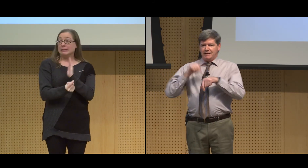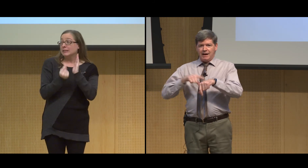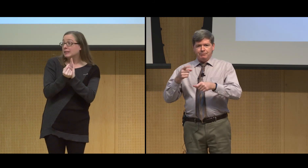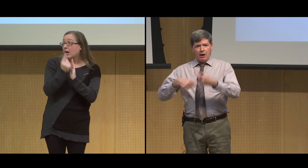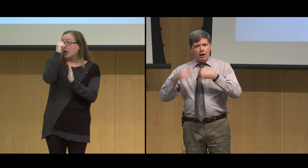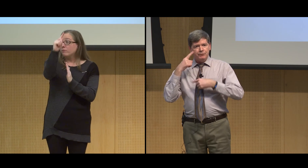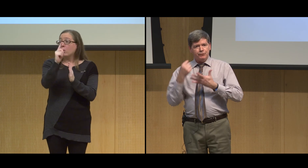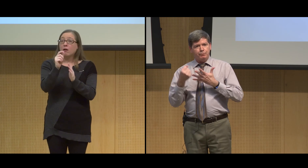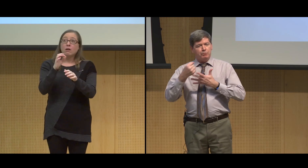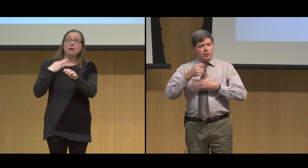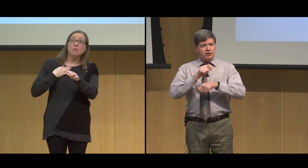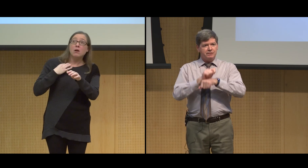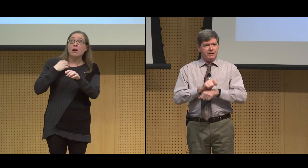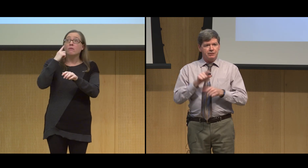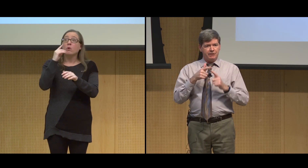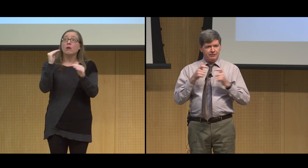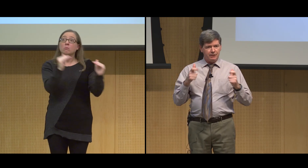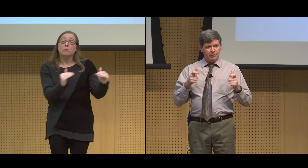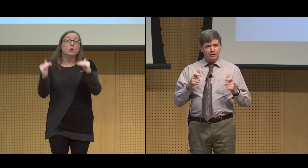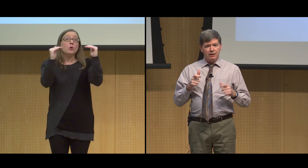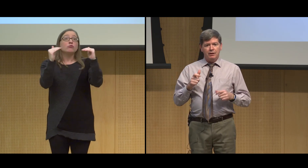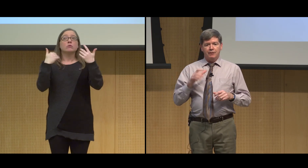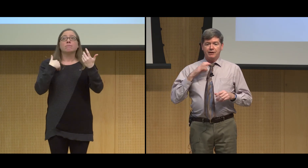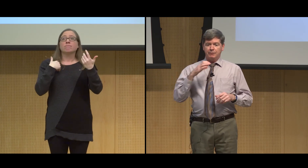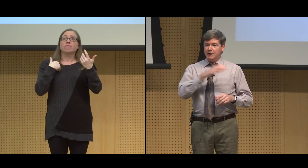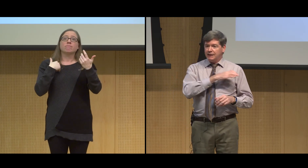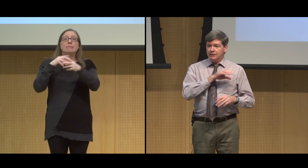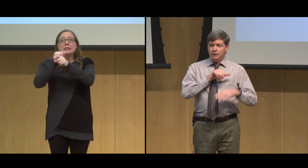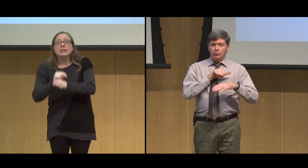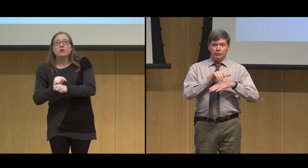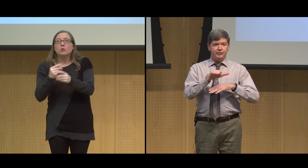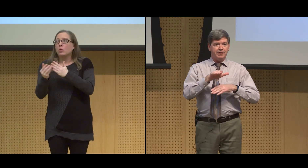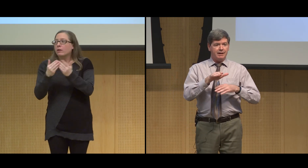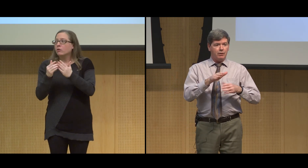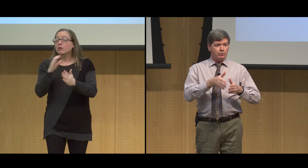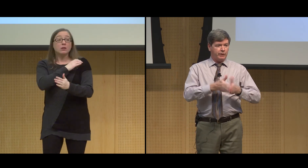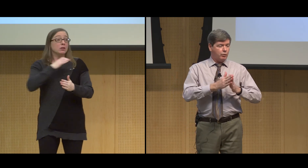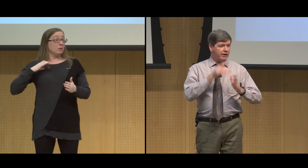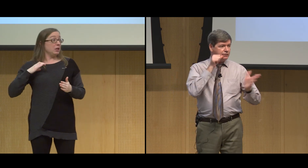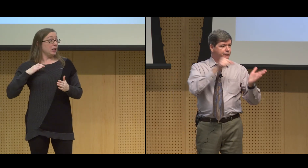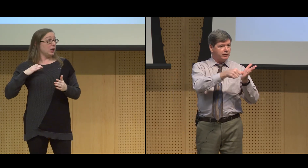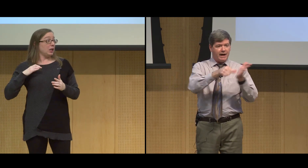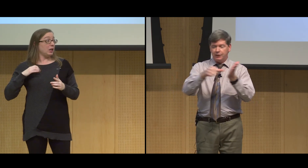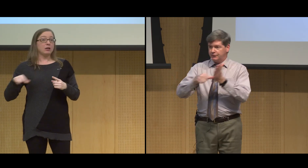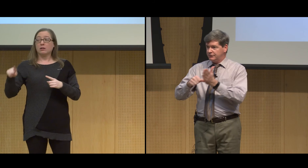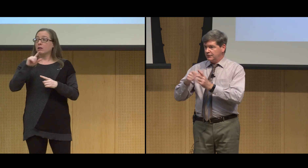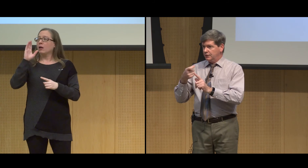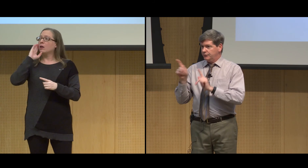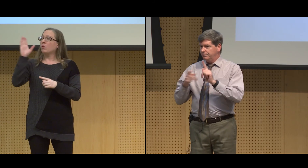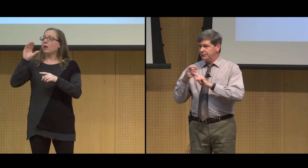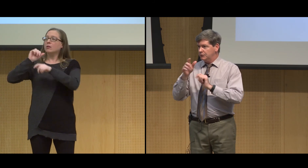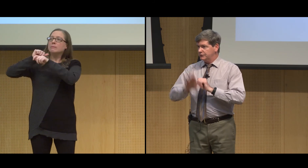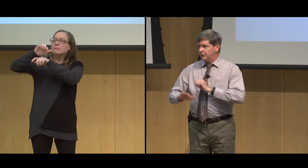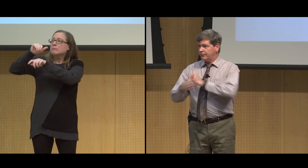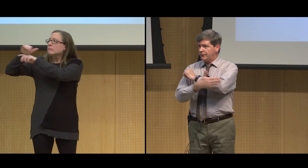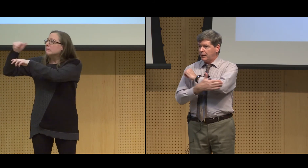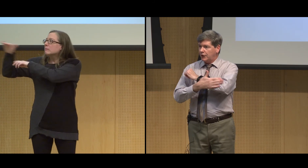When time comes for promotion, tenure, et cetera, the committee will send out requests for letters from people, you know,